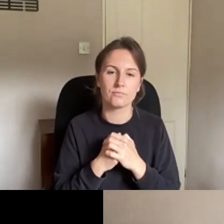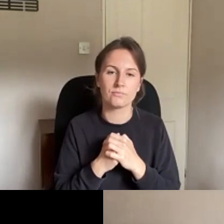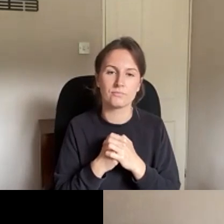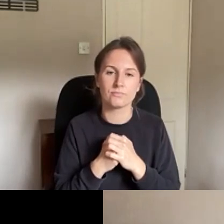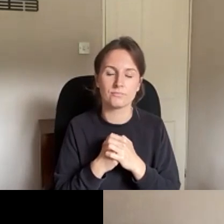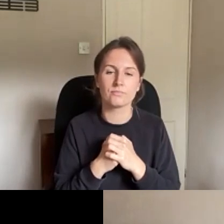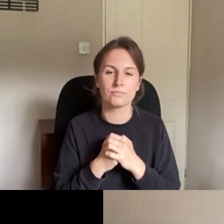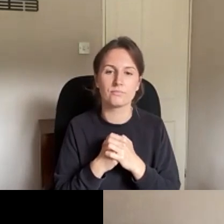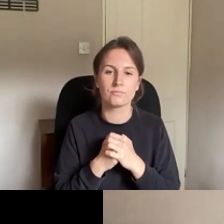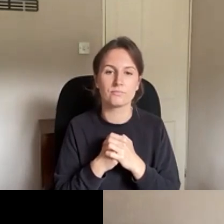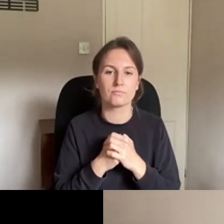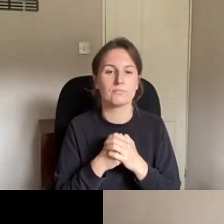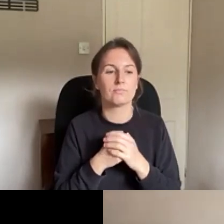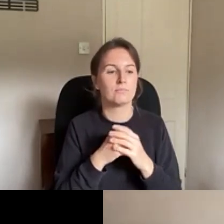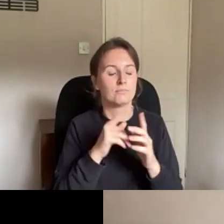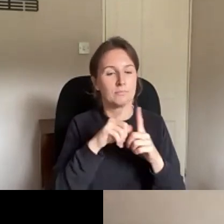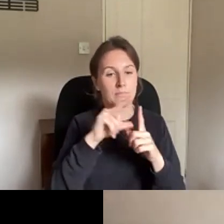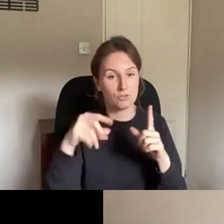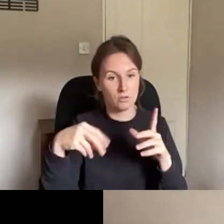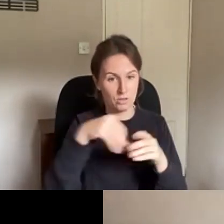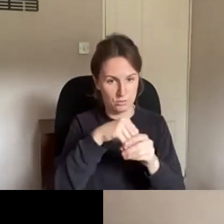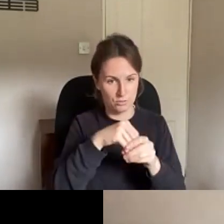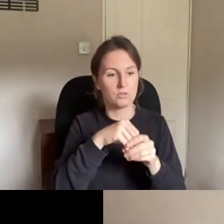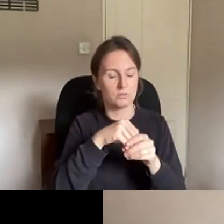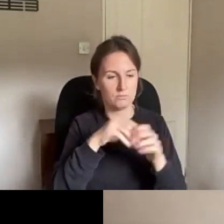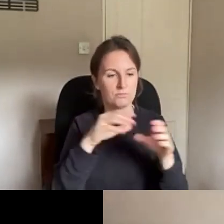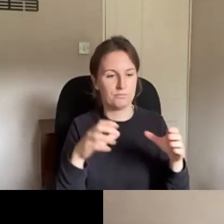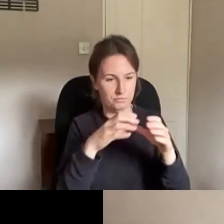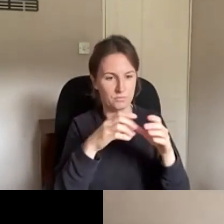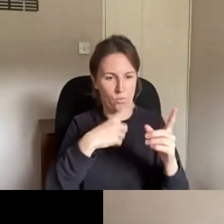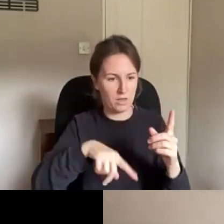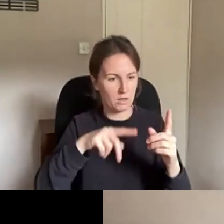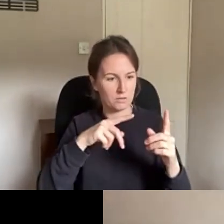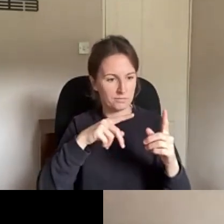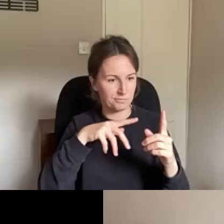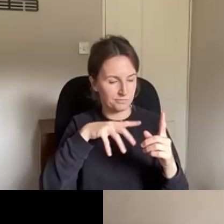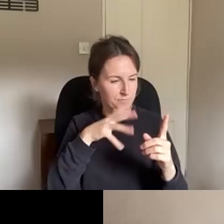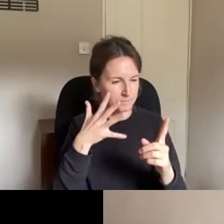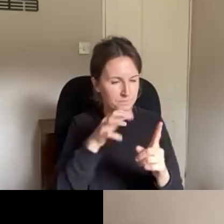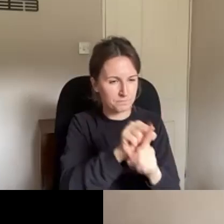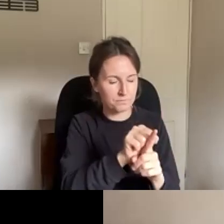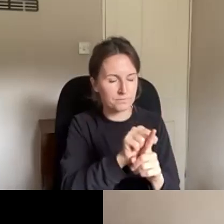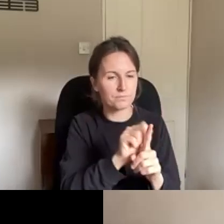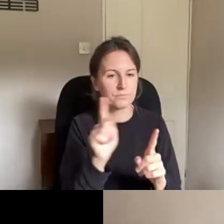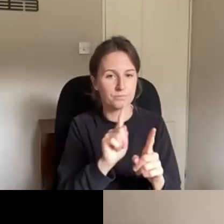In digital inclusion, we are looking to see if you consider